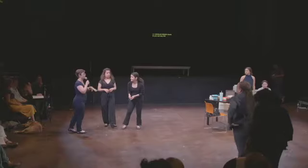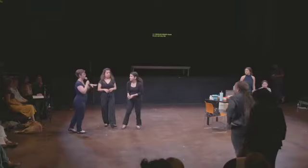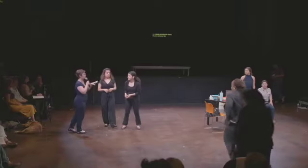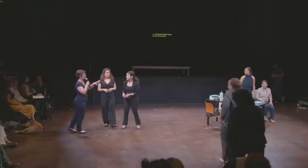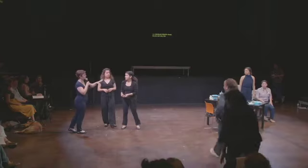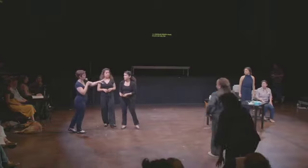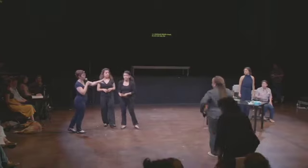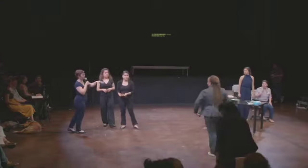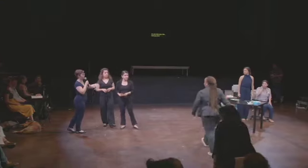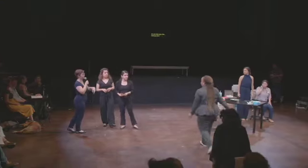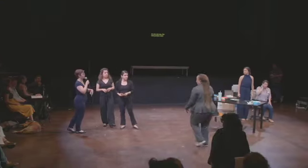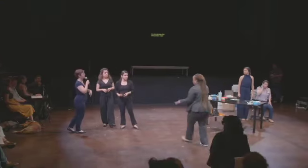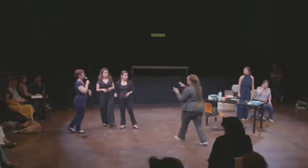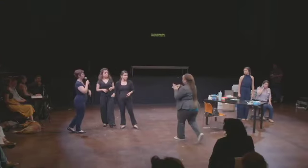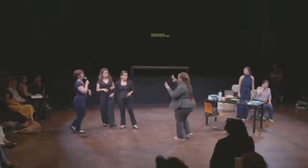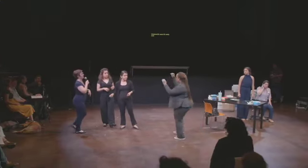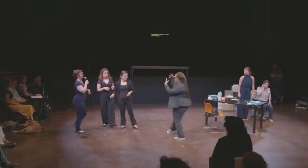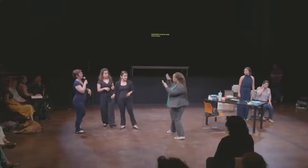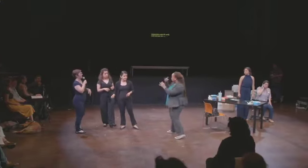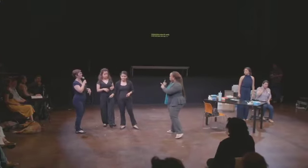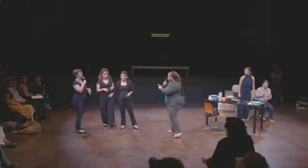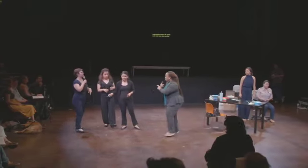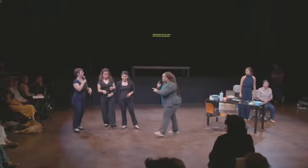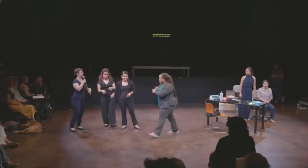and you can see the performances and